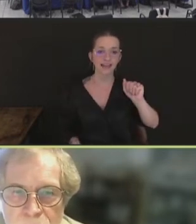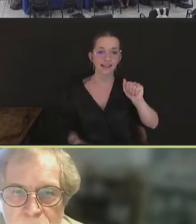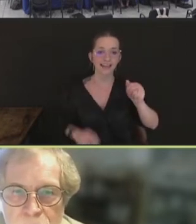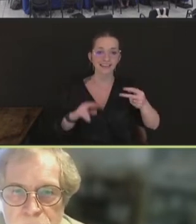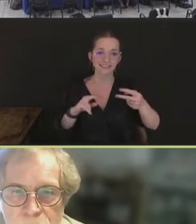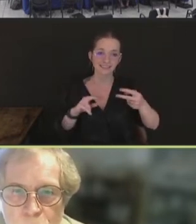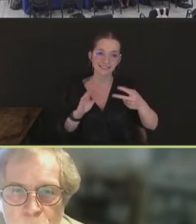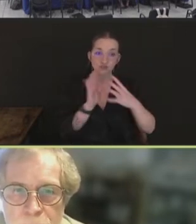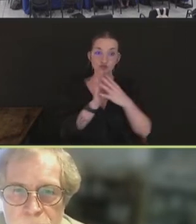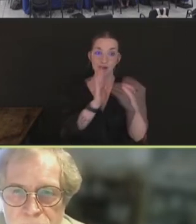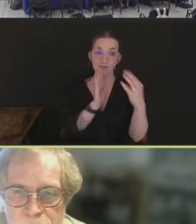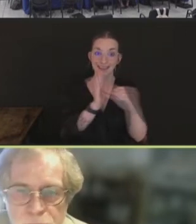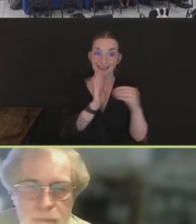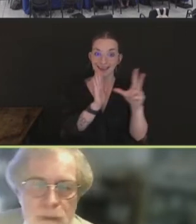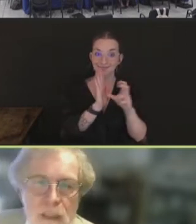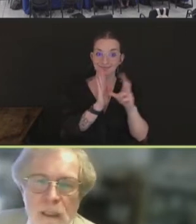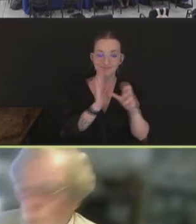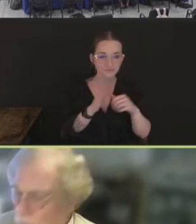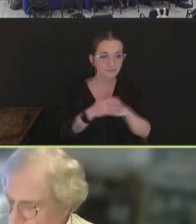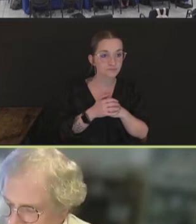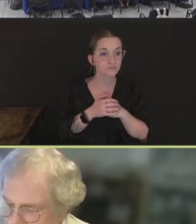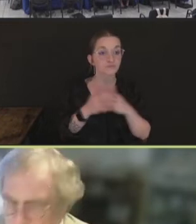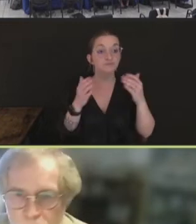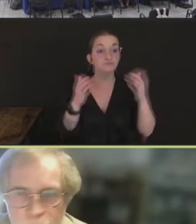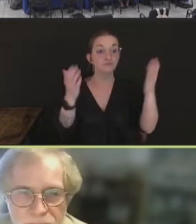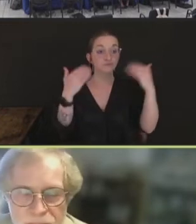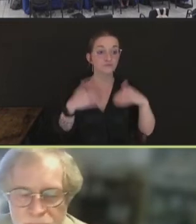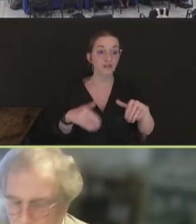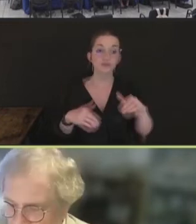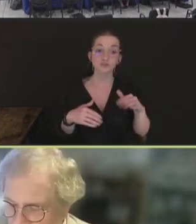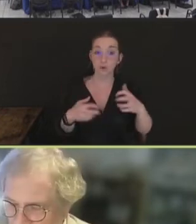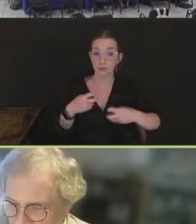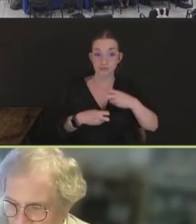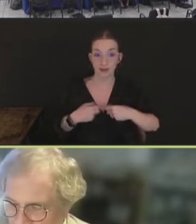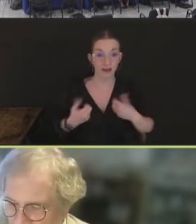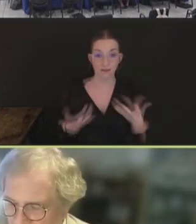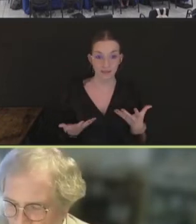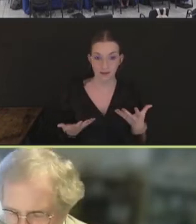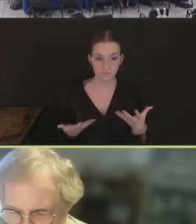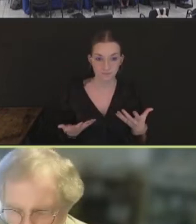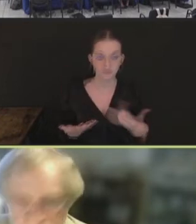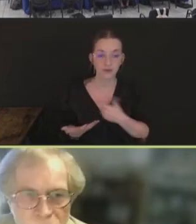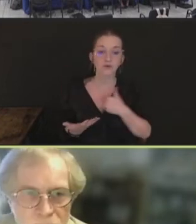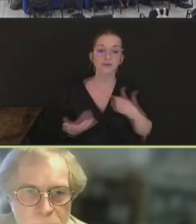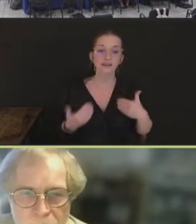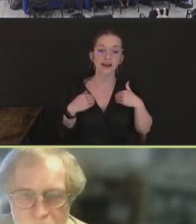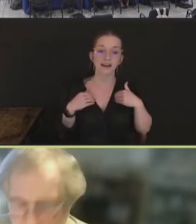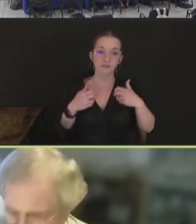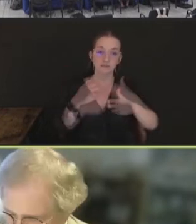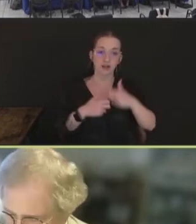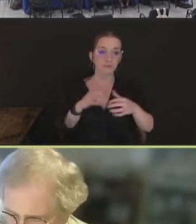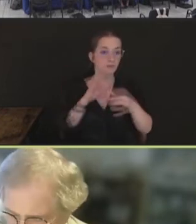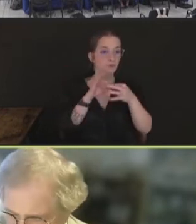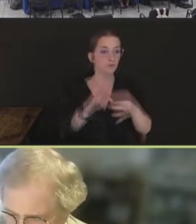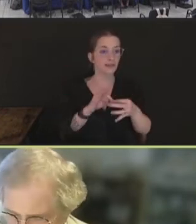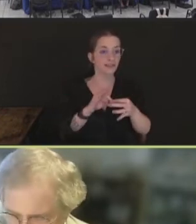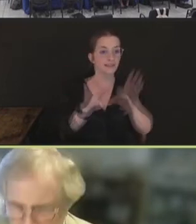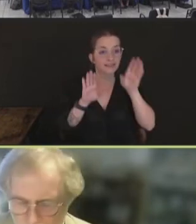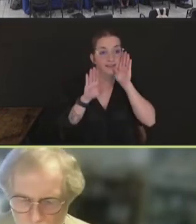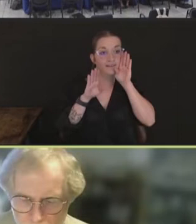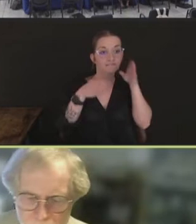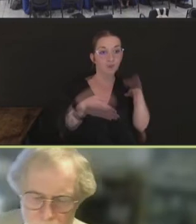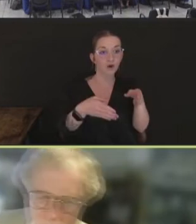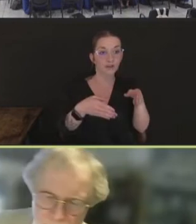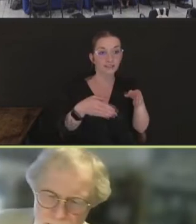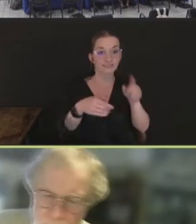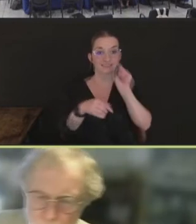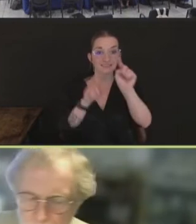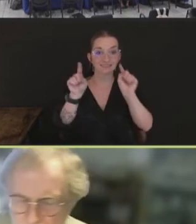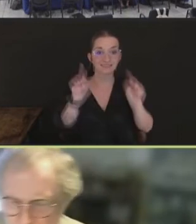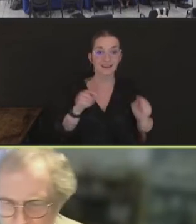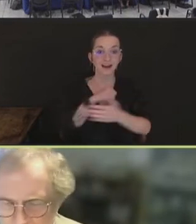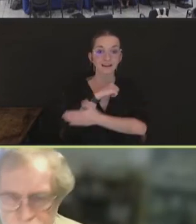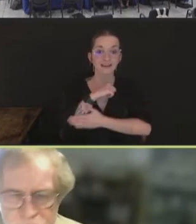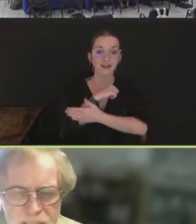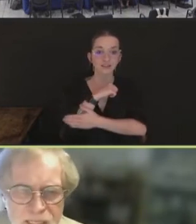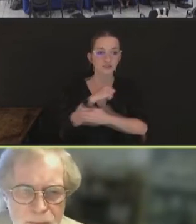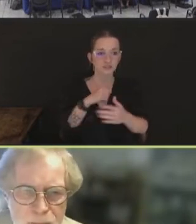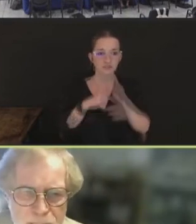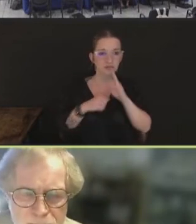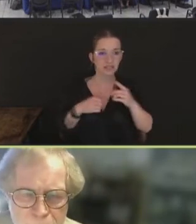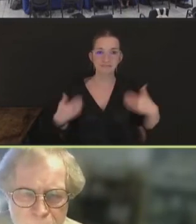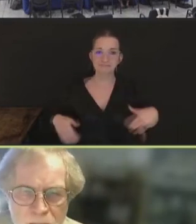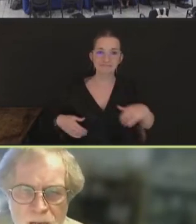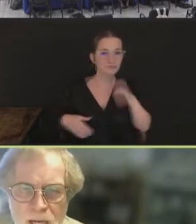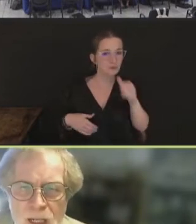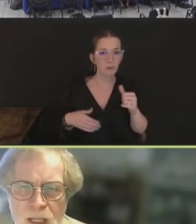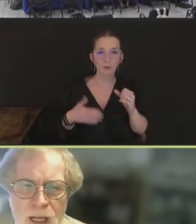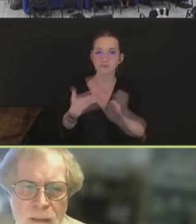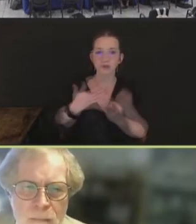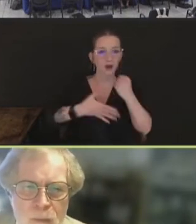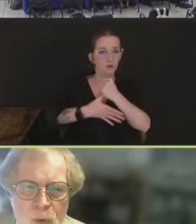So, here is the issue.